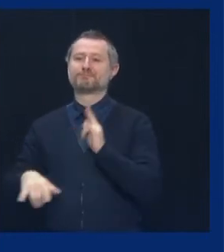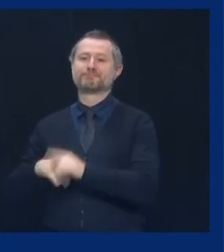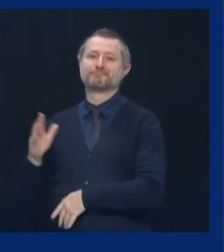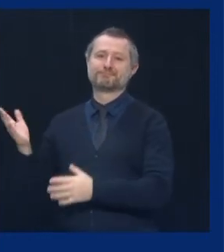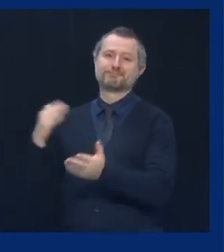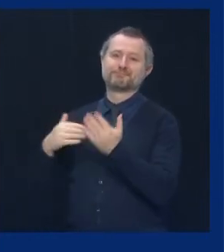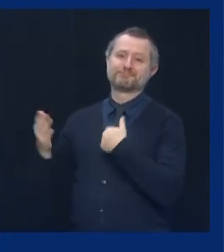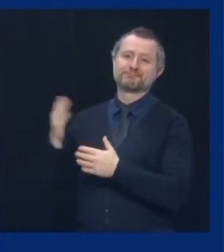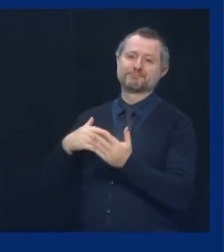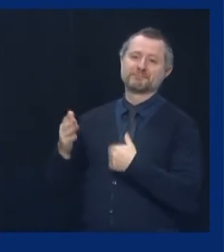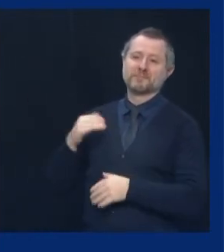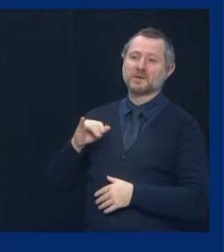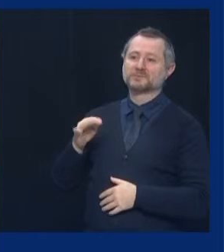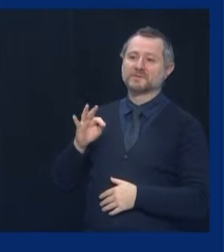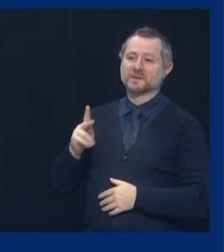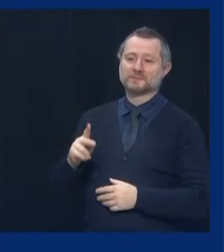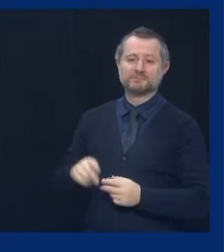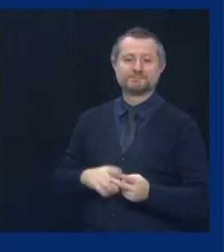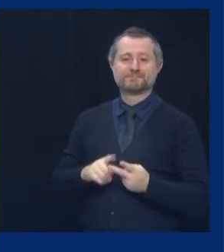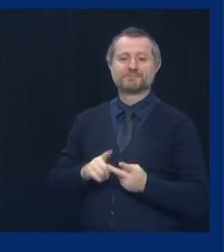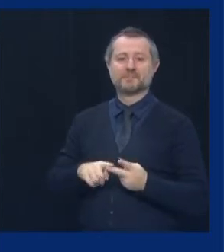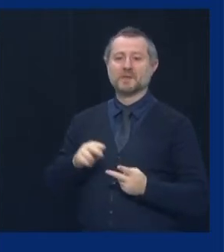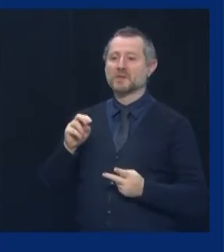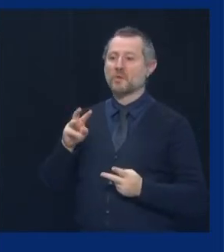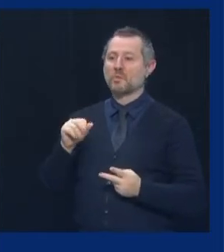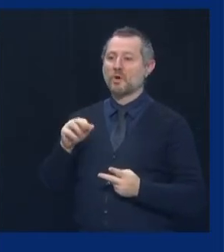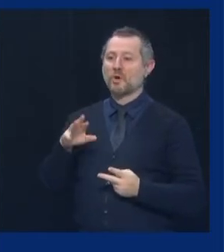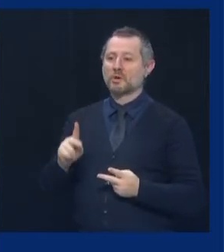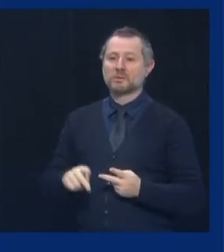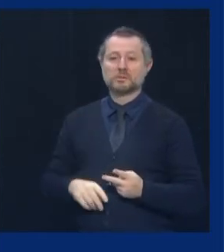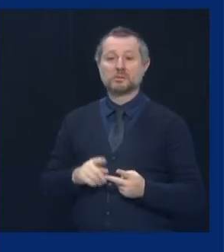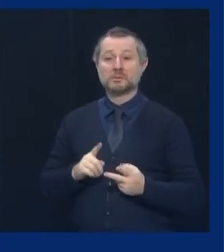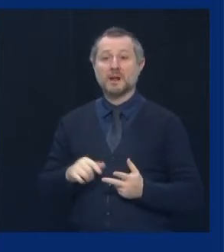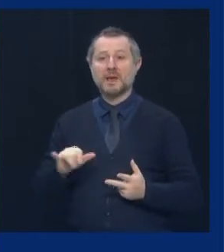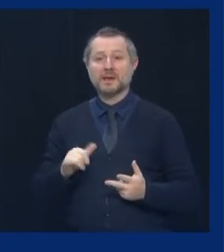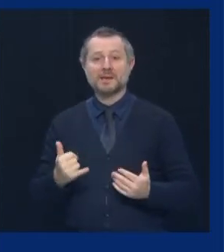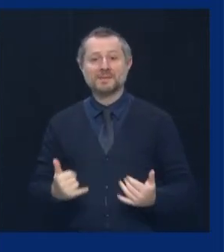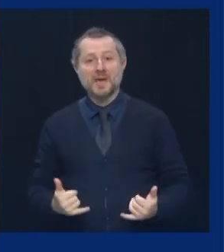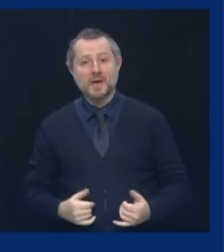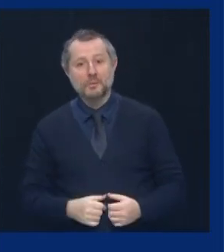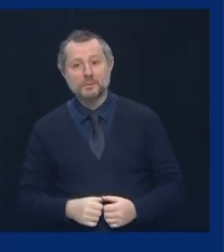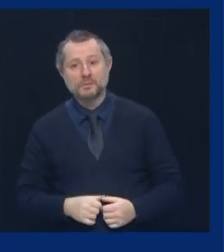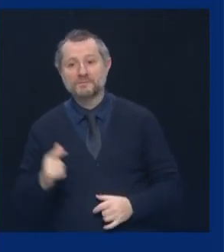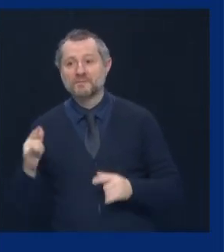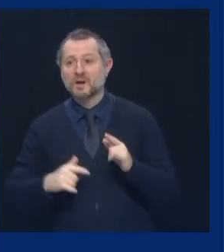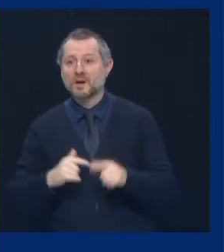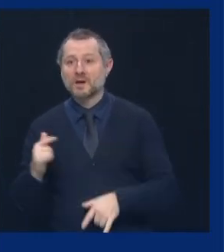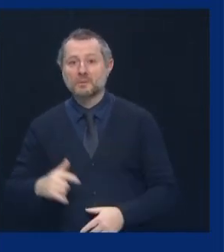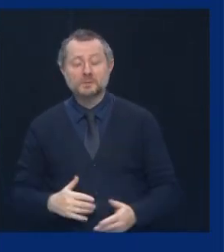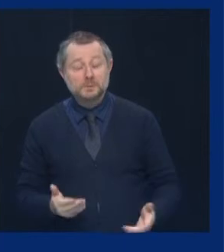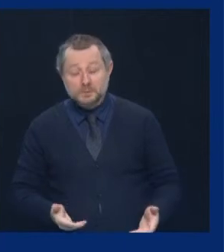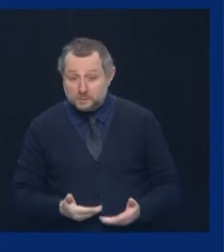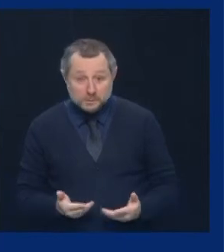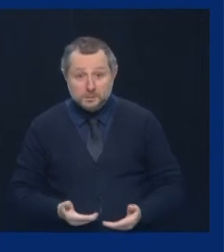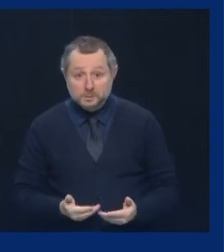INCOMPETENCE THAT ALLOWED THE